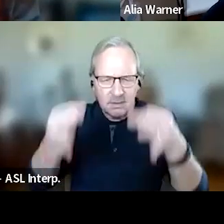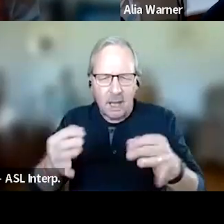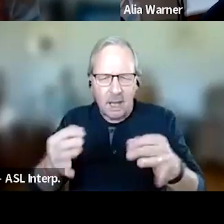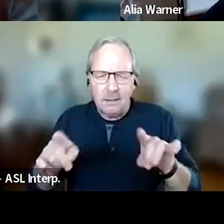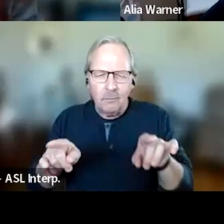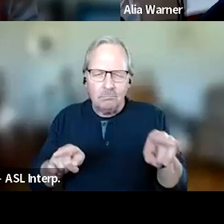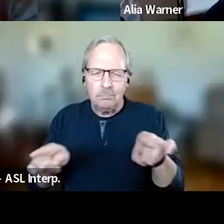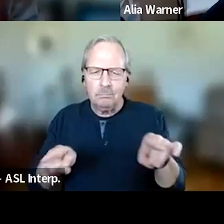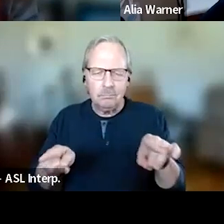Anybody wanna start with that?